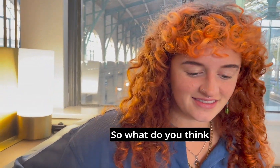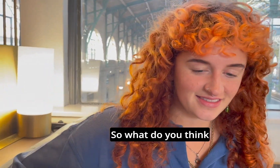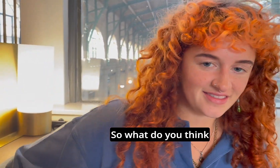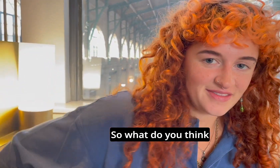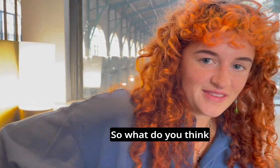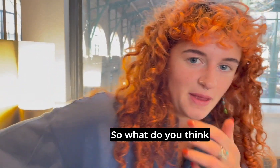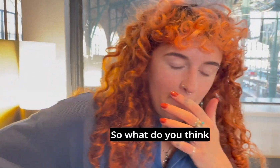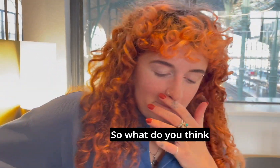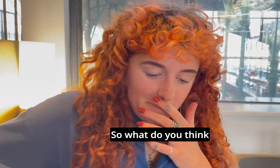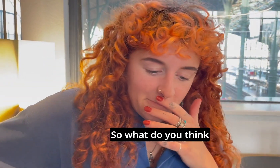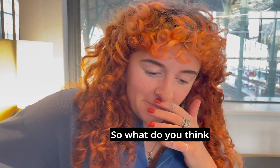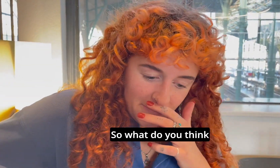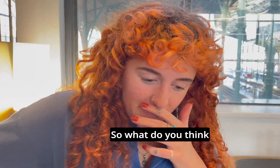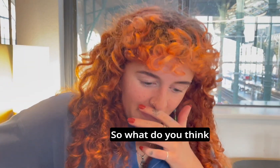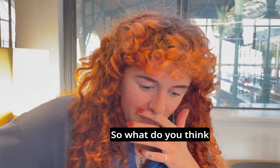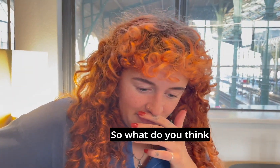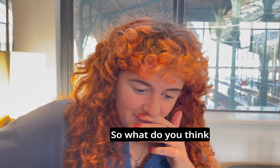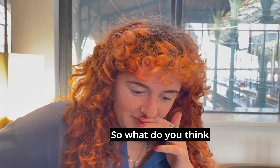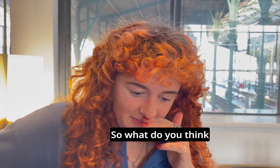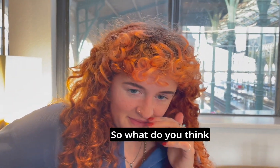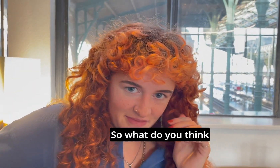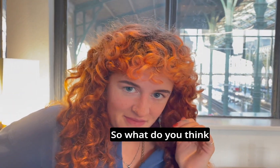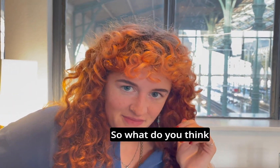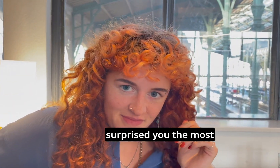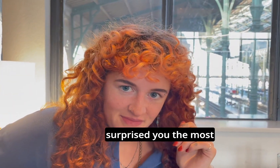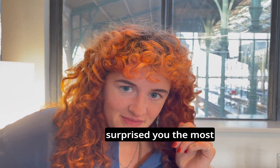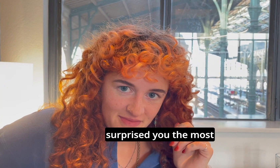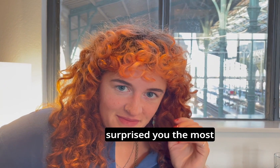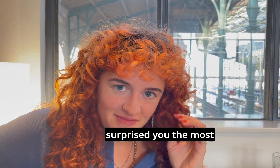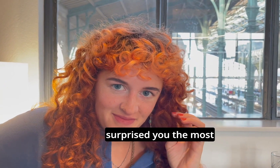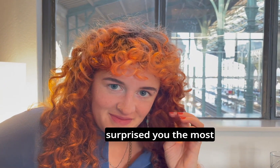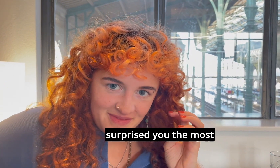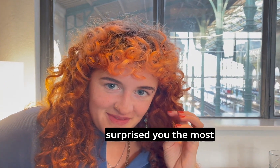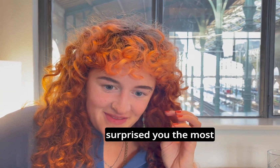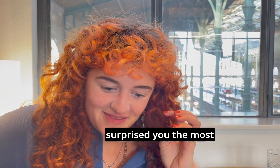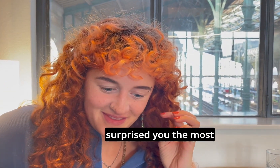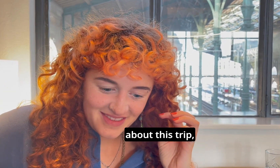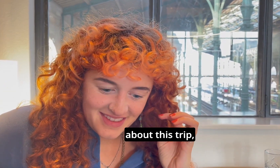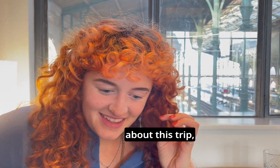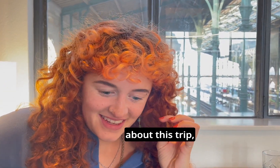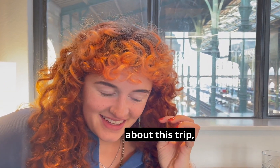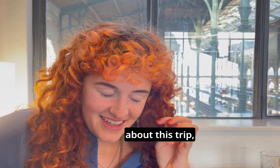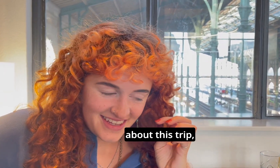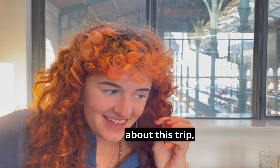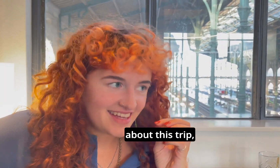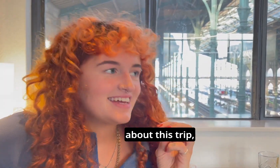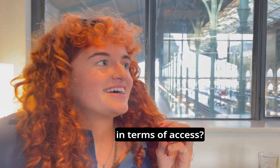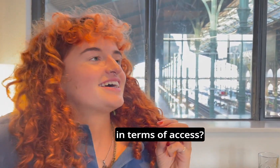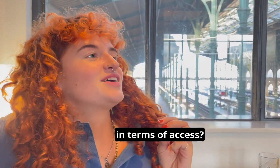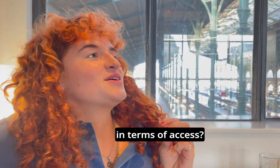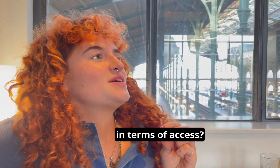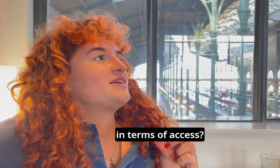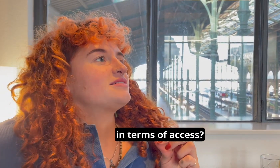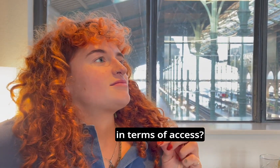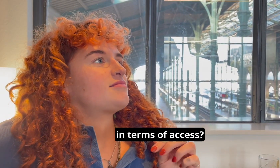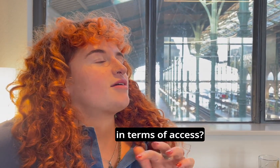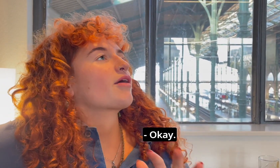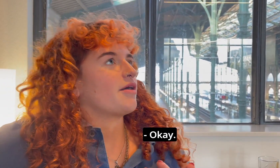So what do you think surprised you the most about this trip, in terms of access?